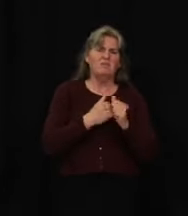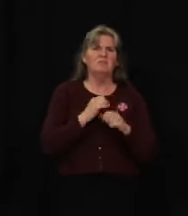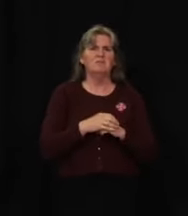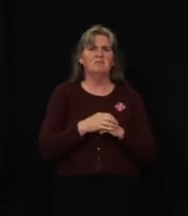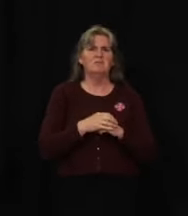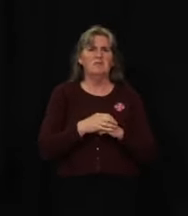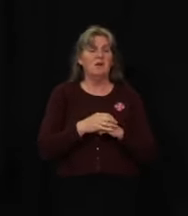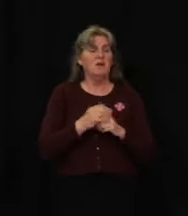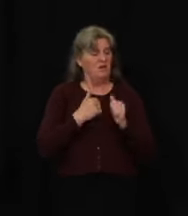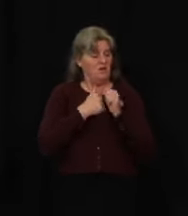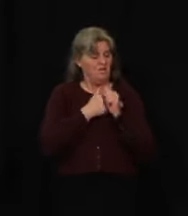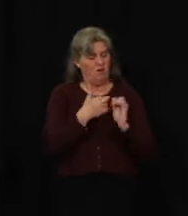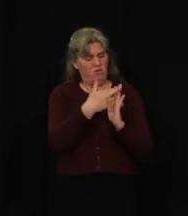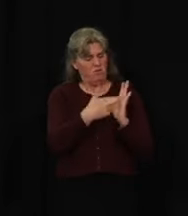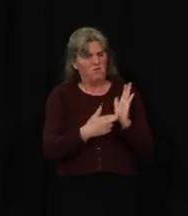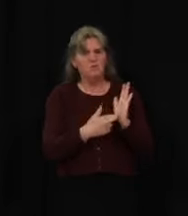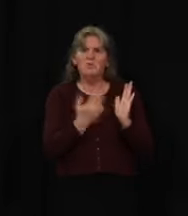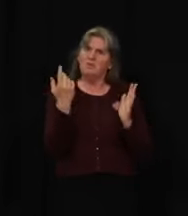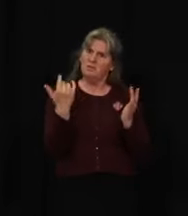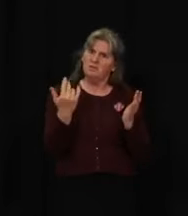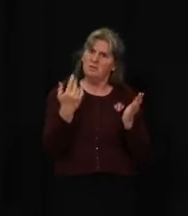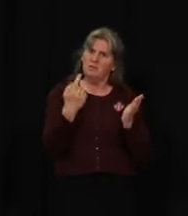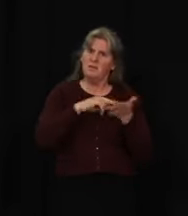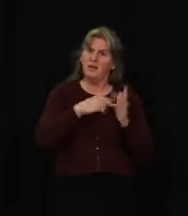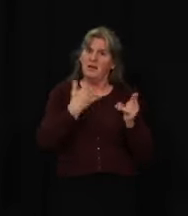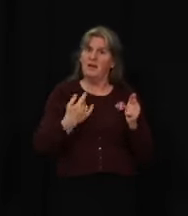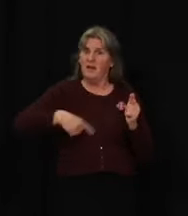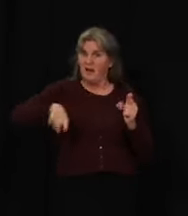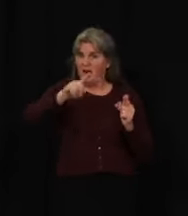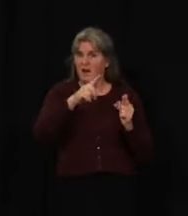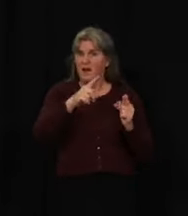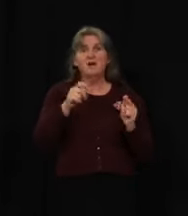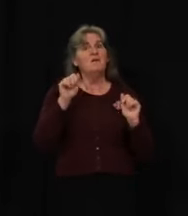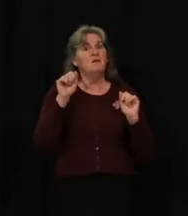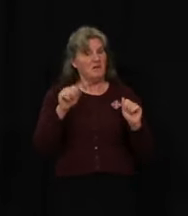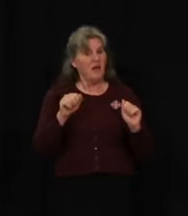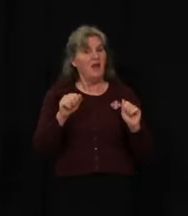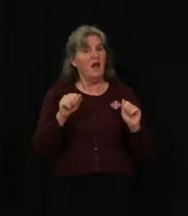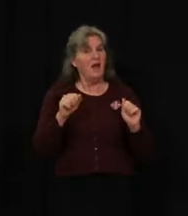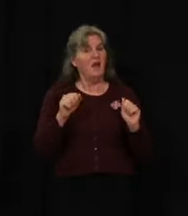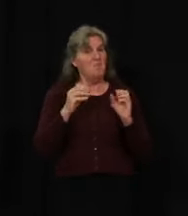those rules means we are now finally able to move progressively to a more